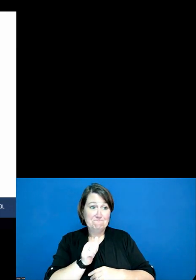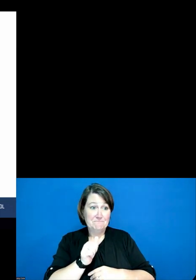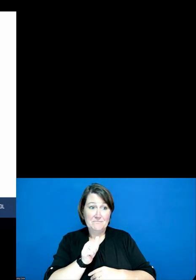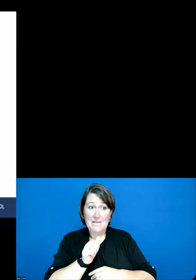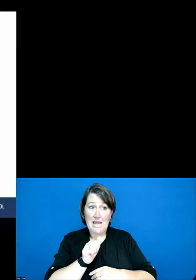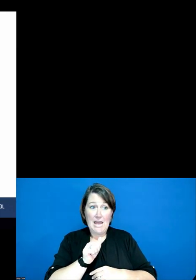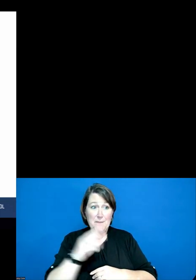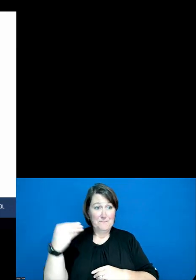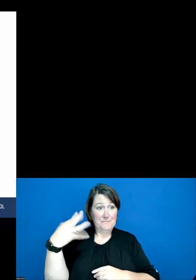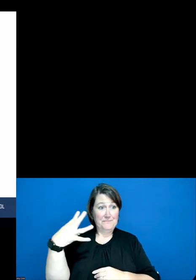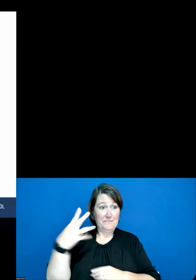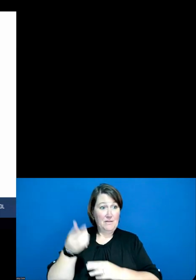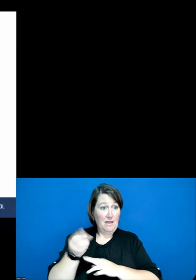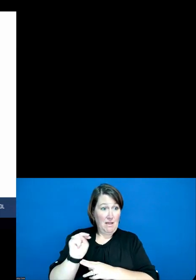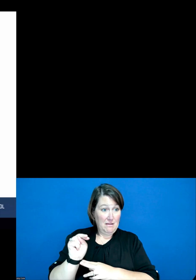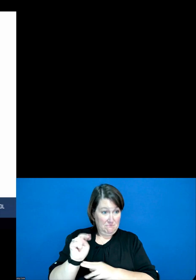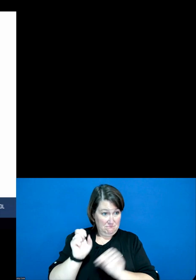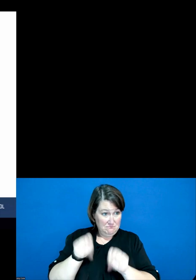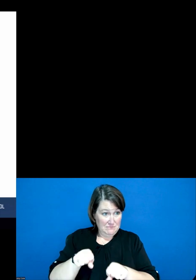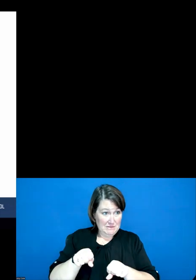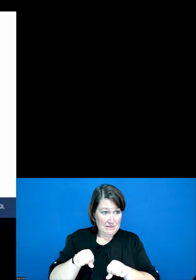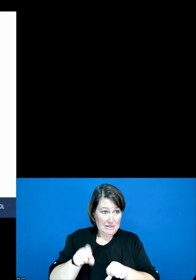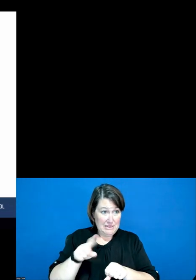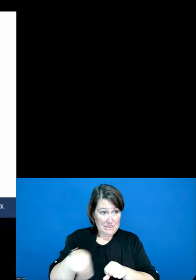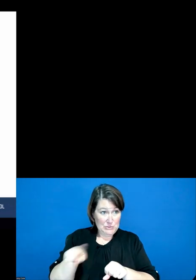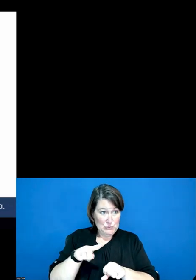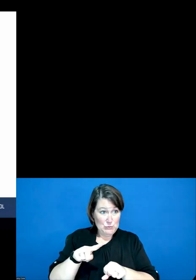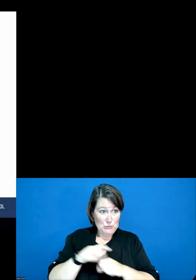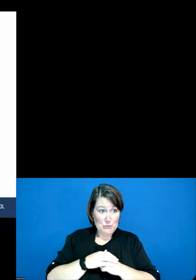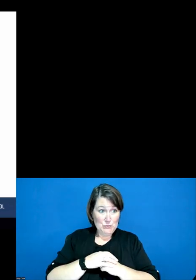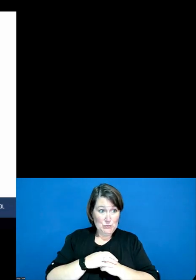Can you Okay.